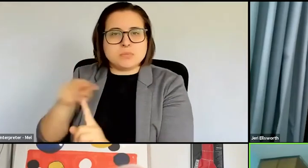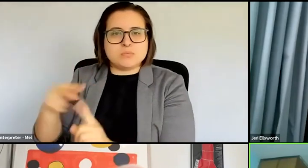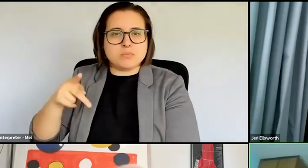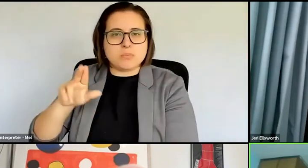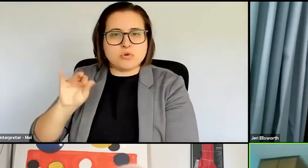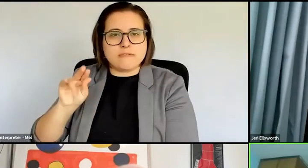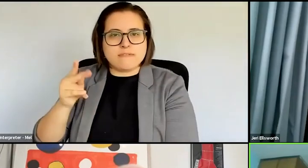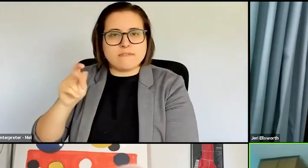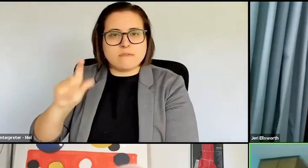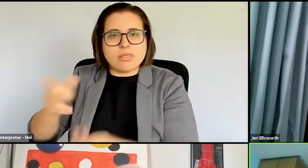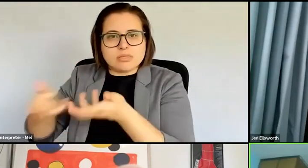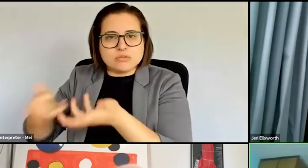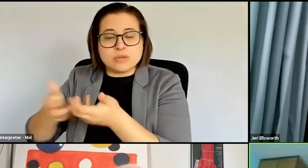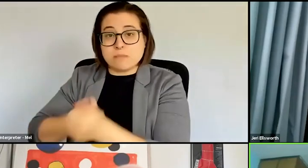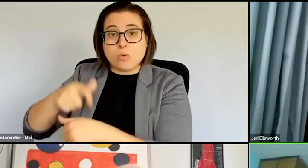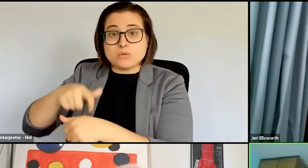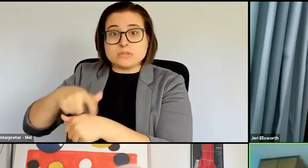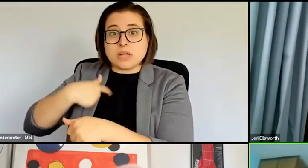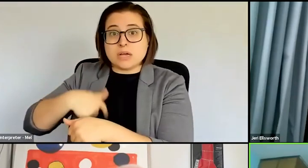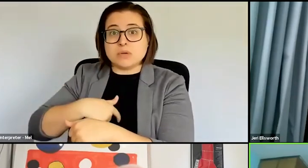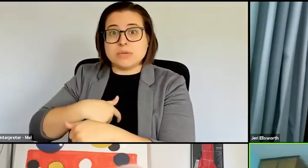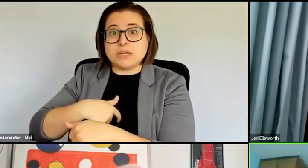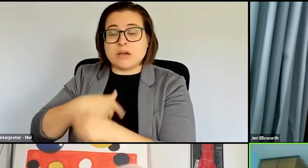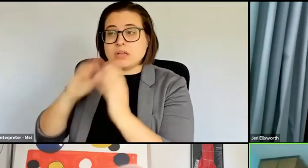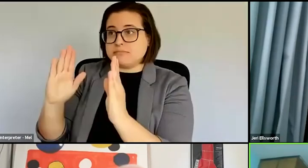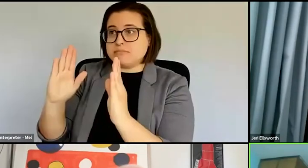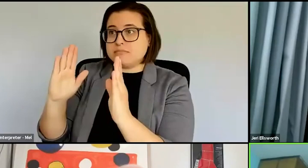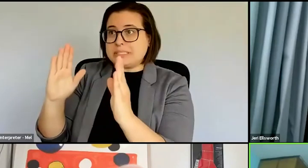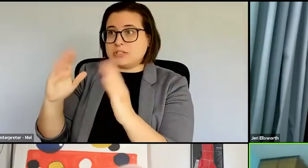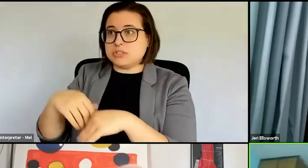the world, they're not a spreadsheet in front of us in the cubicle with the door